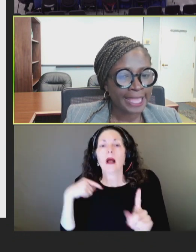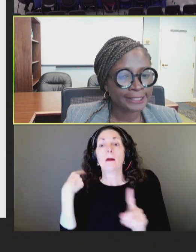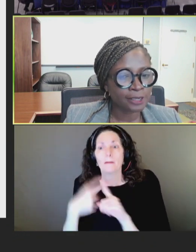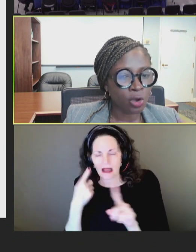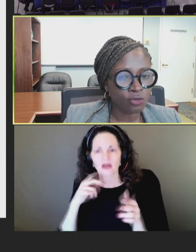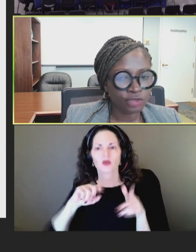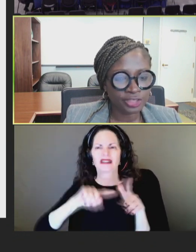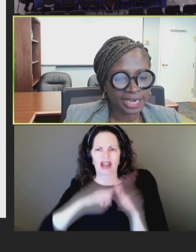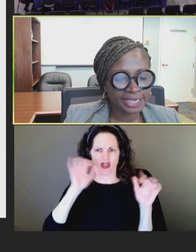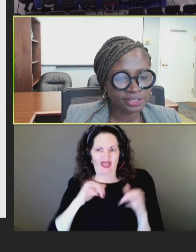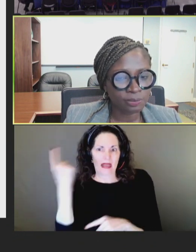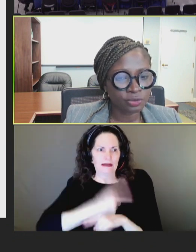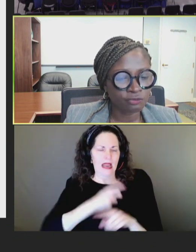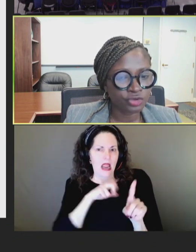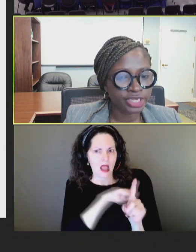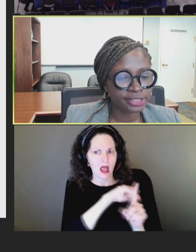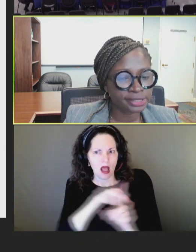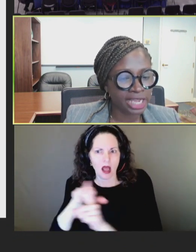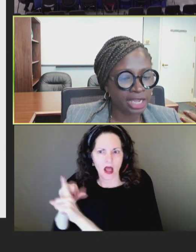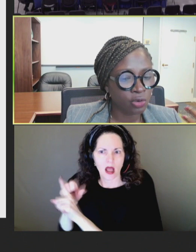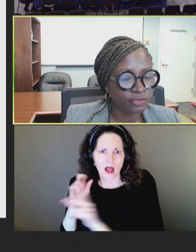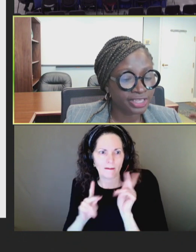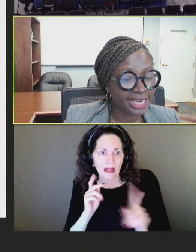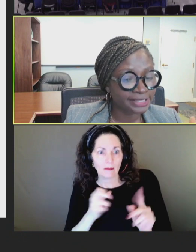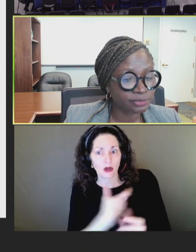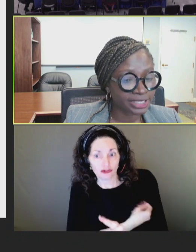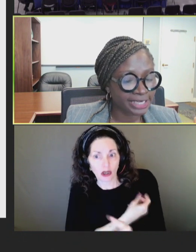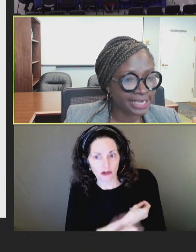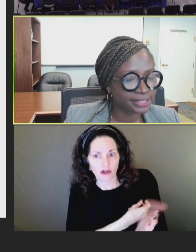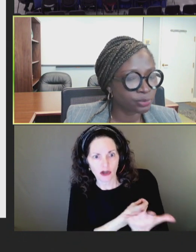And over the next couple of weeks -- over the next three days,